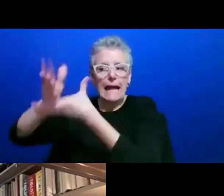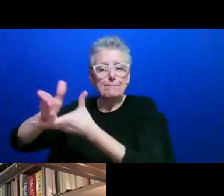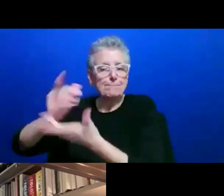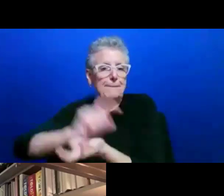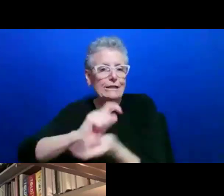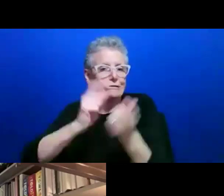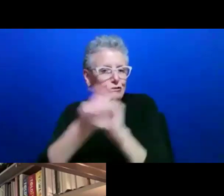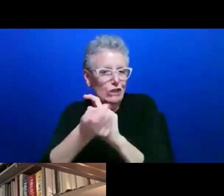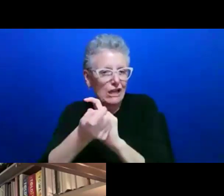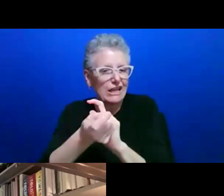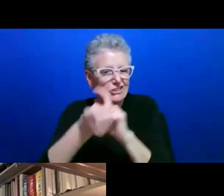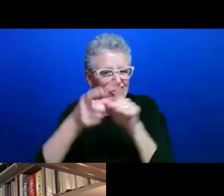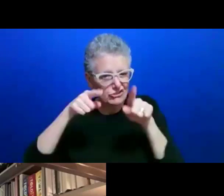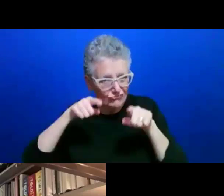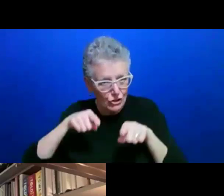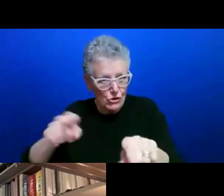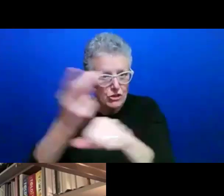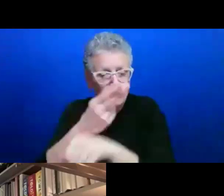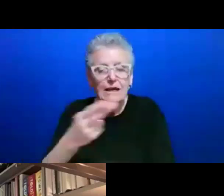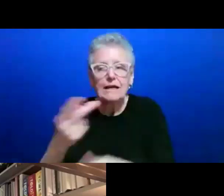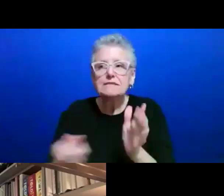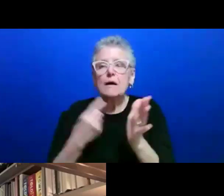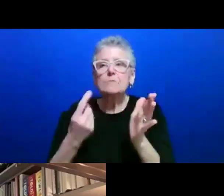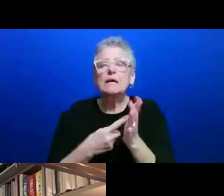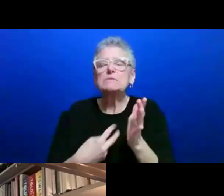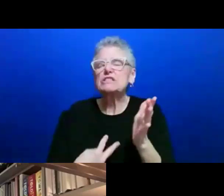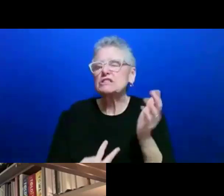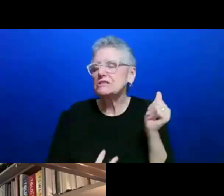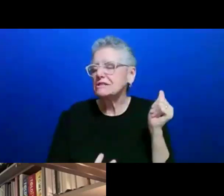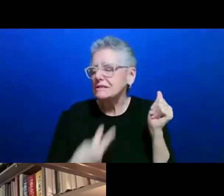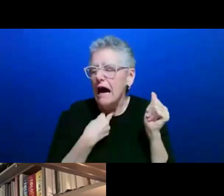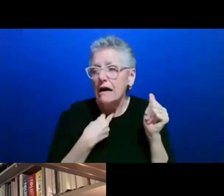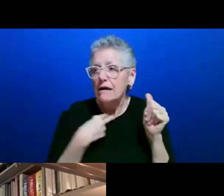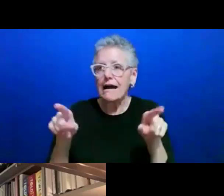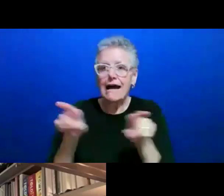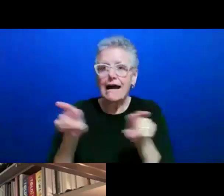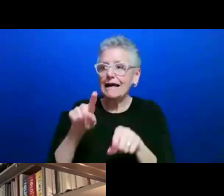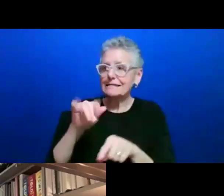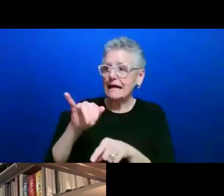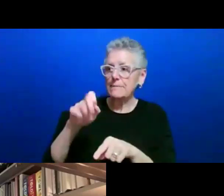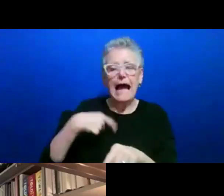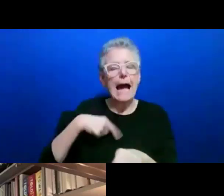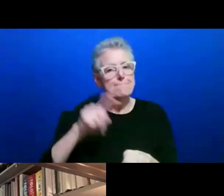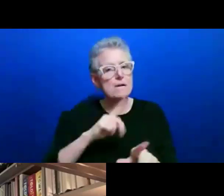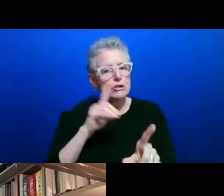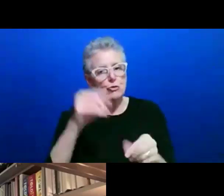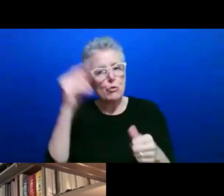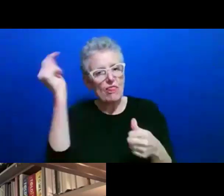Sometimes we get so stuck as IEP teams and this is what we're supposed to be doing. This is what we're doing for this kid,